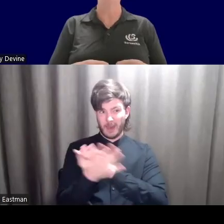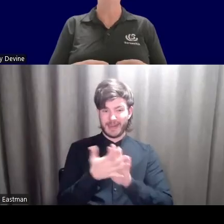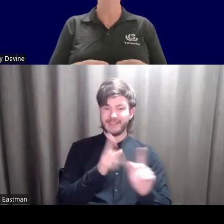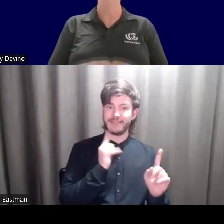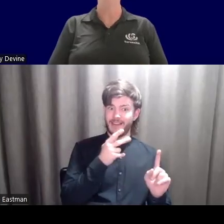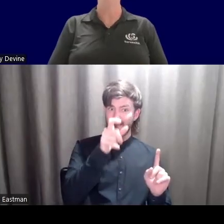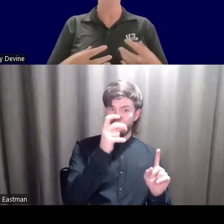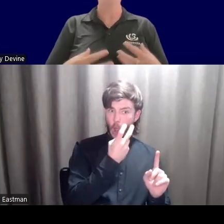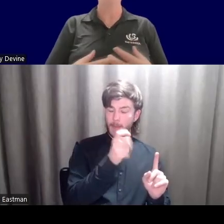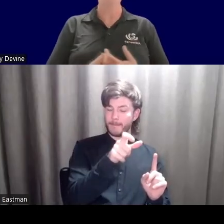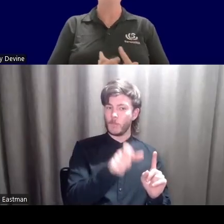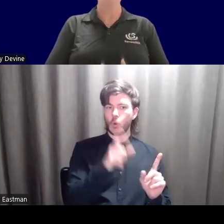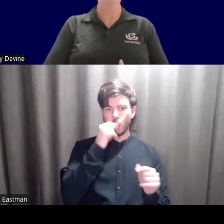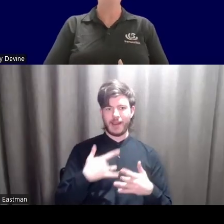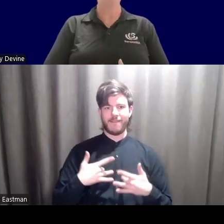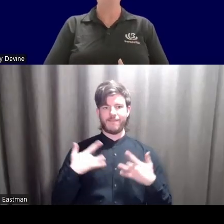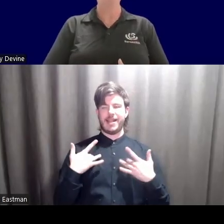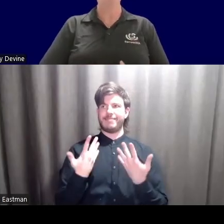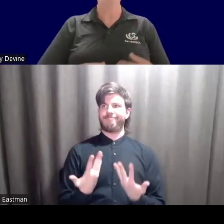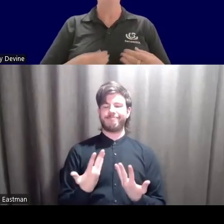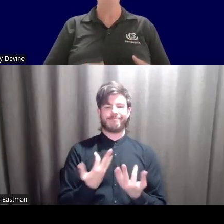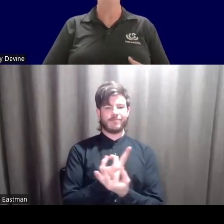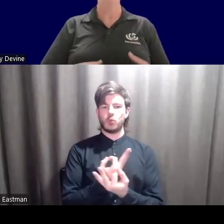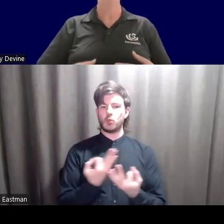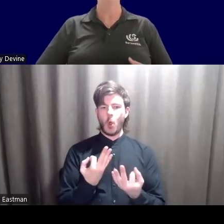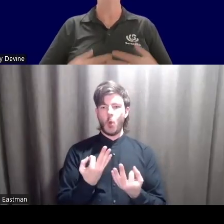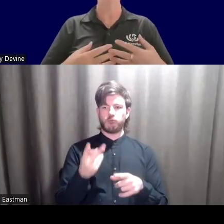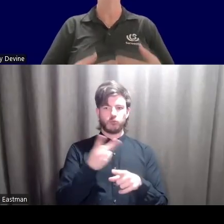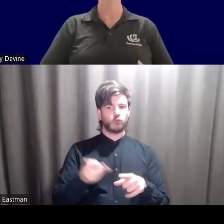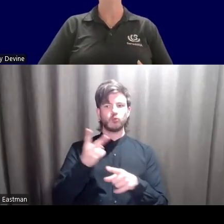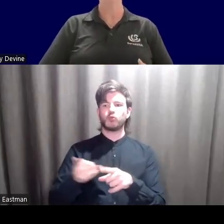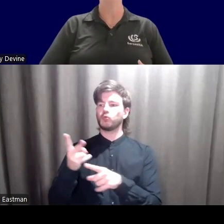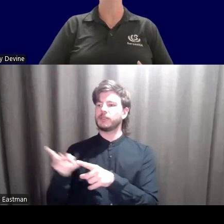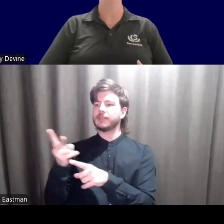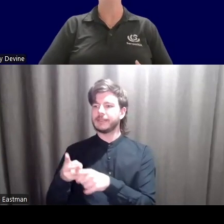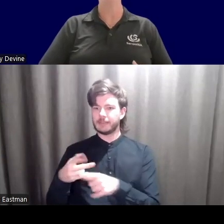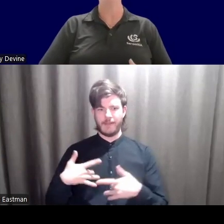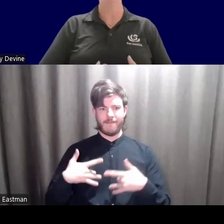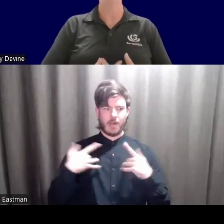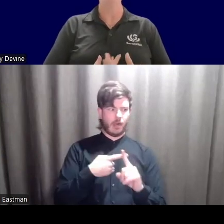to accept the day before was rough, leaving that at the door and coming with a consistent